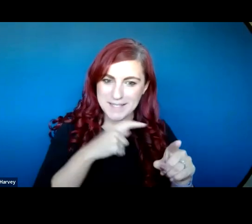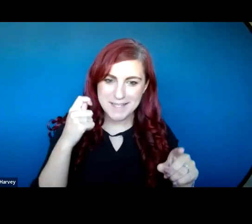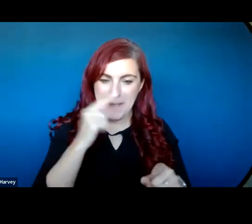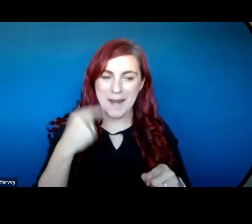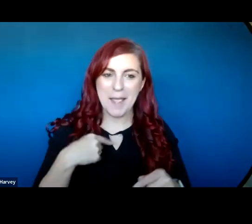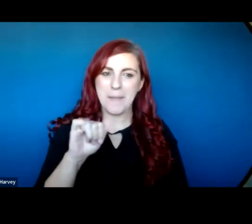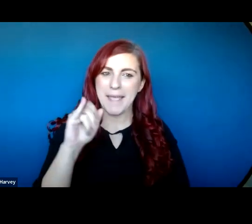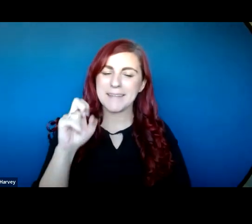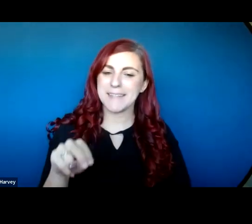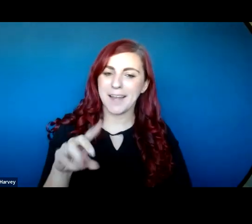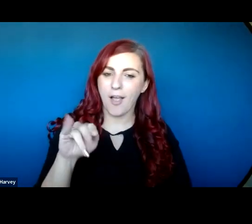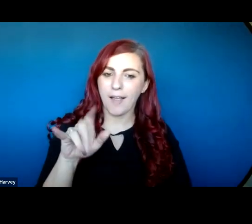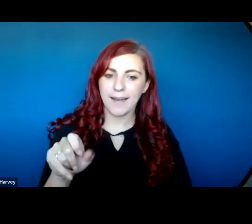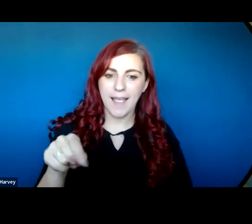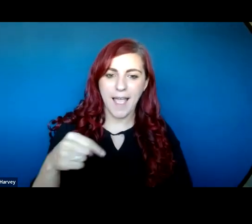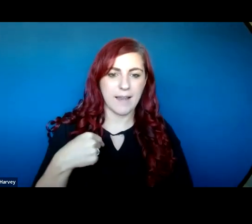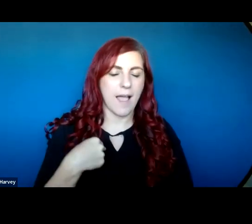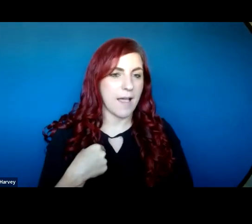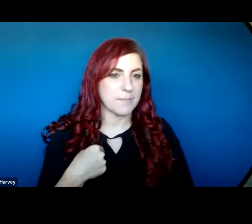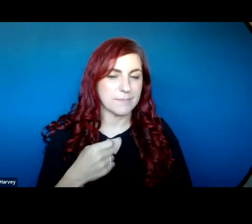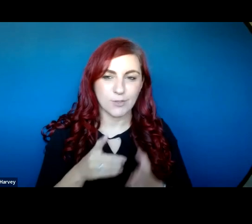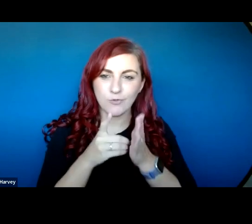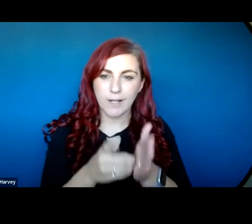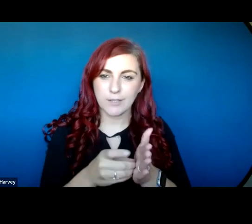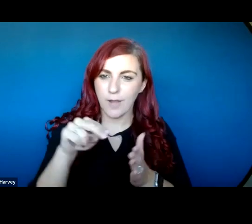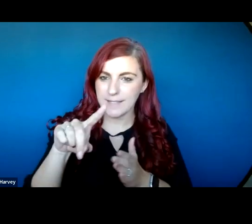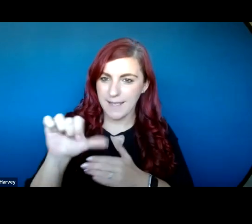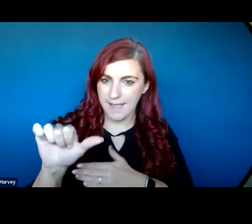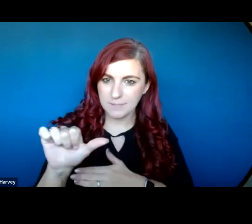Aideen Hartney and I am the director of the National Disability Authority, and I'm